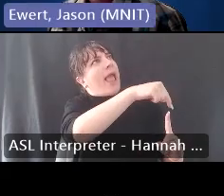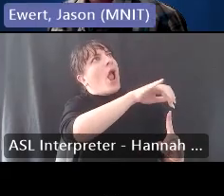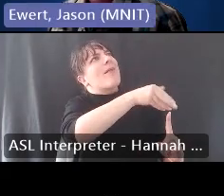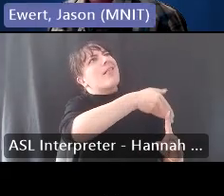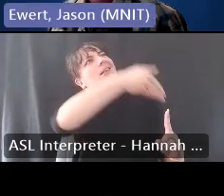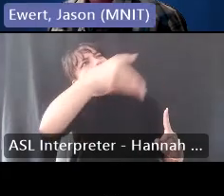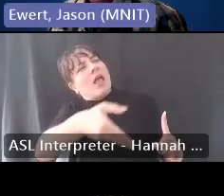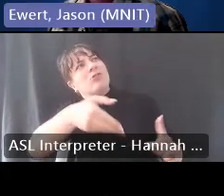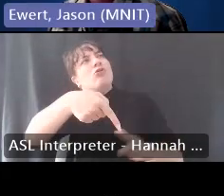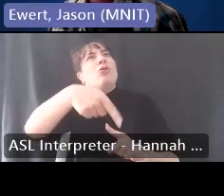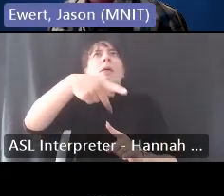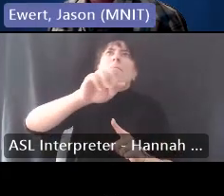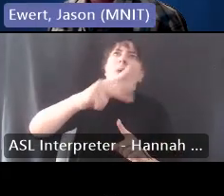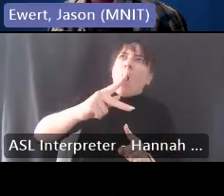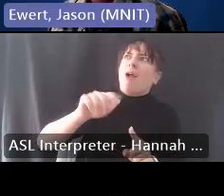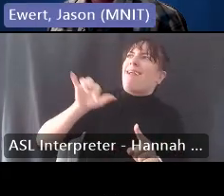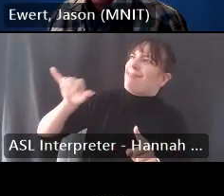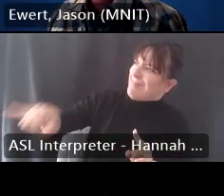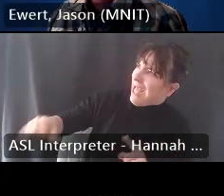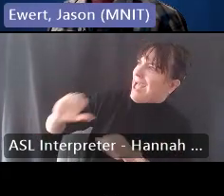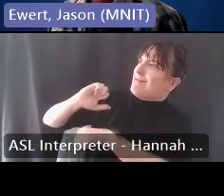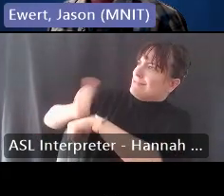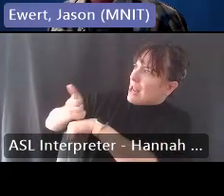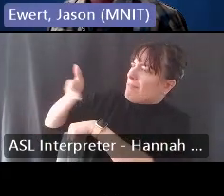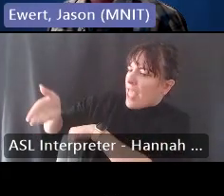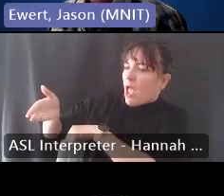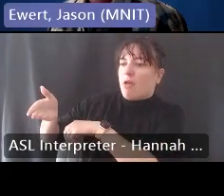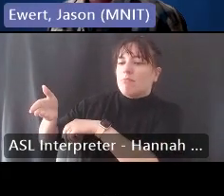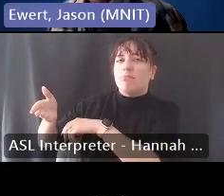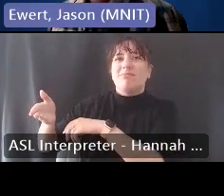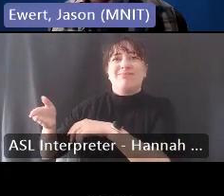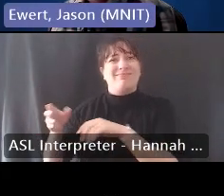I feel like would be tremendously helpful.